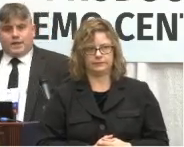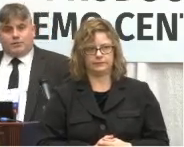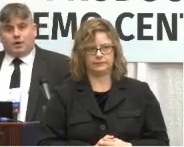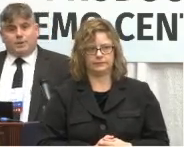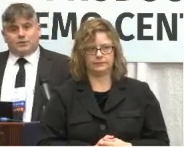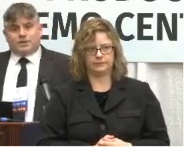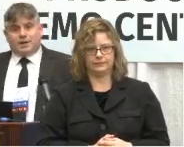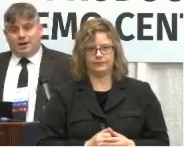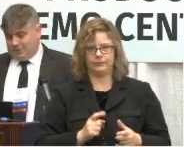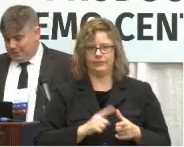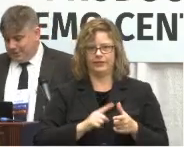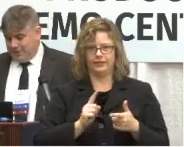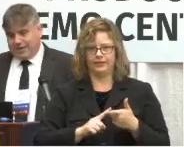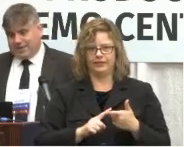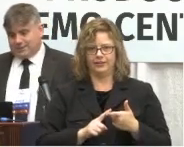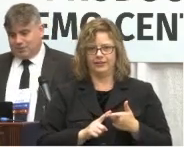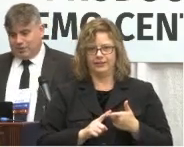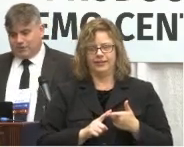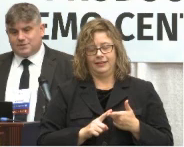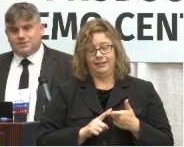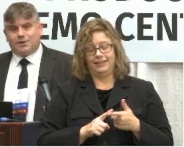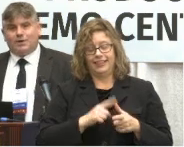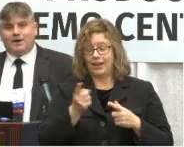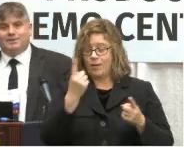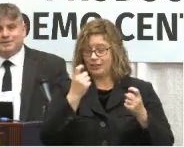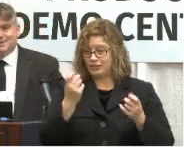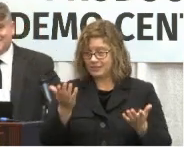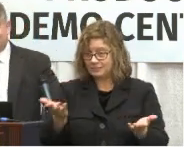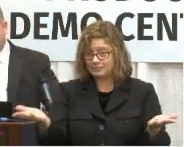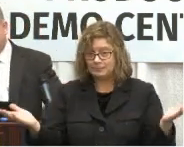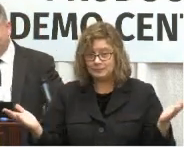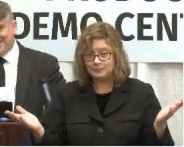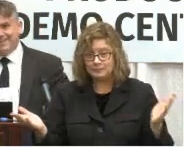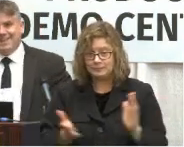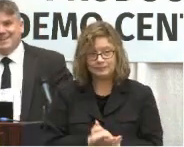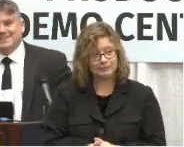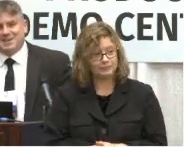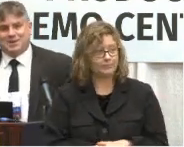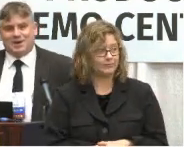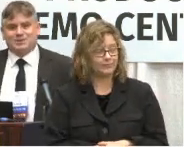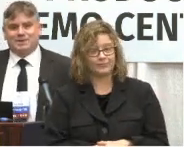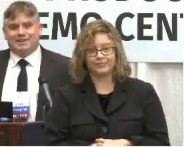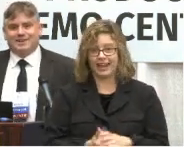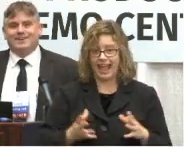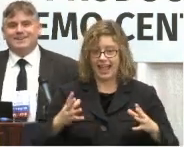Thank you very much and I think I got some questions, so I'll take your question back there.